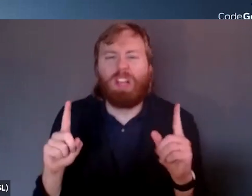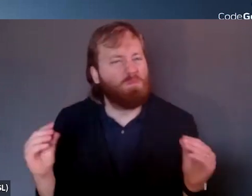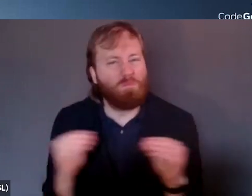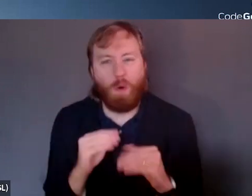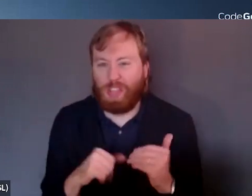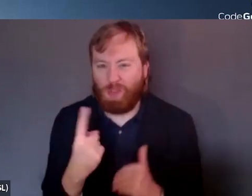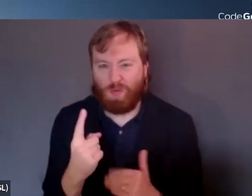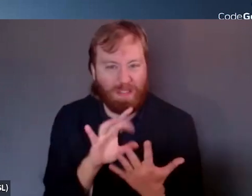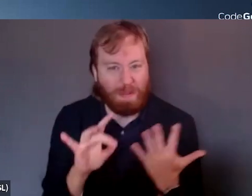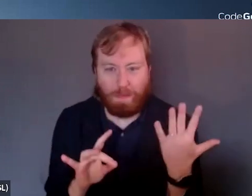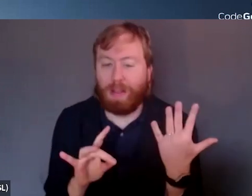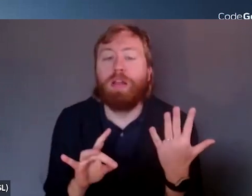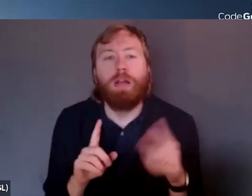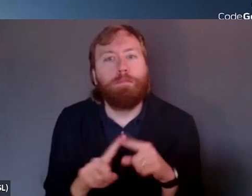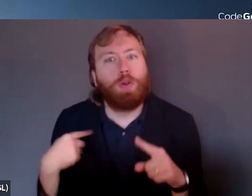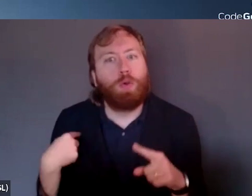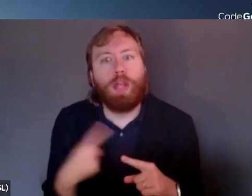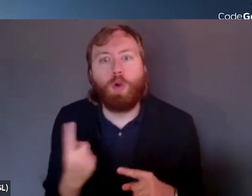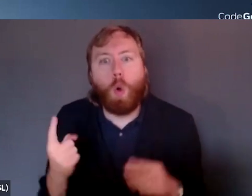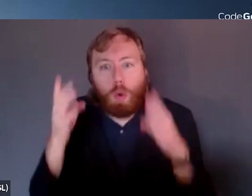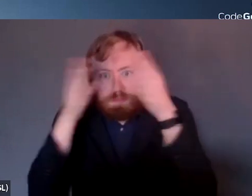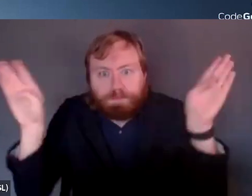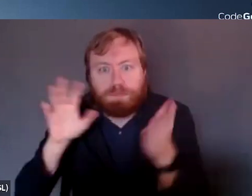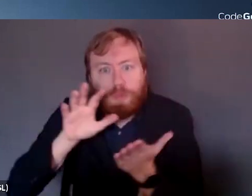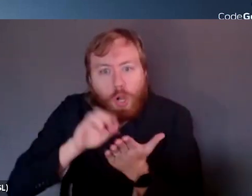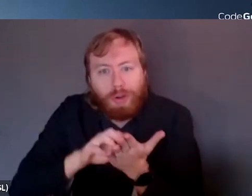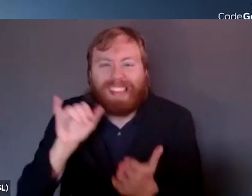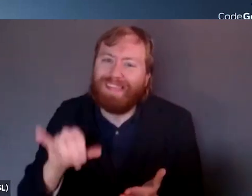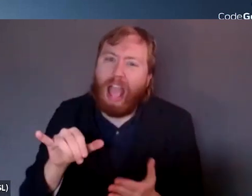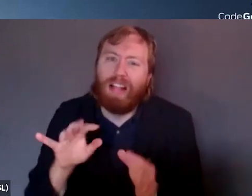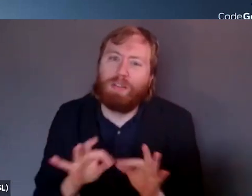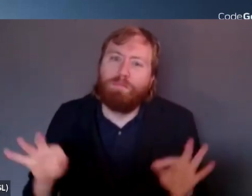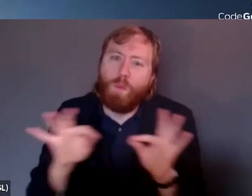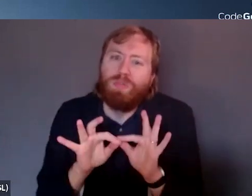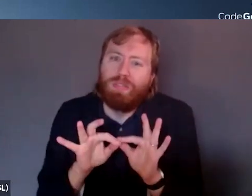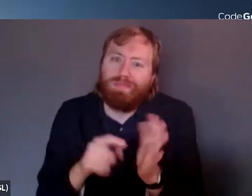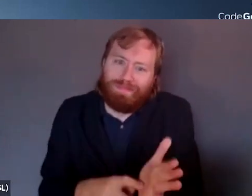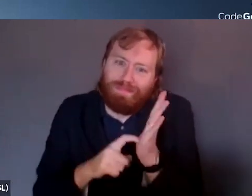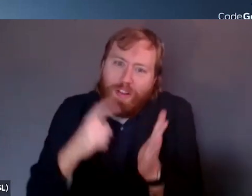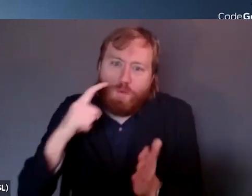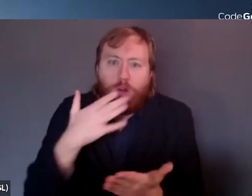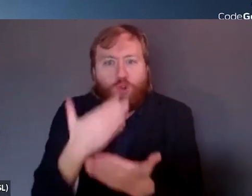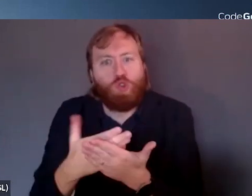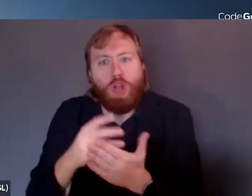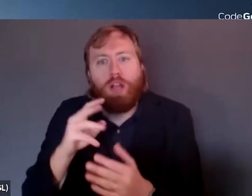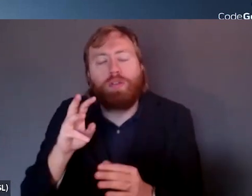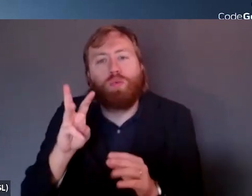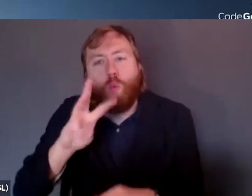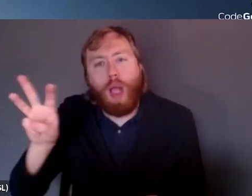I think that's an important part of being a good web developer, and we're always interested to learn new techniques.